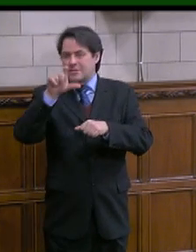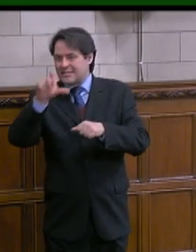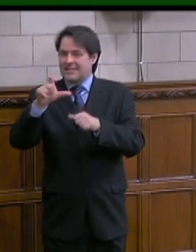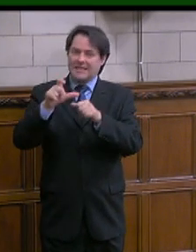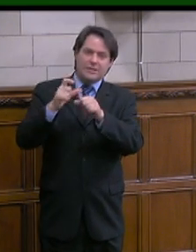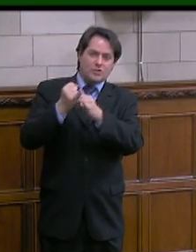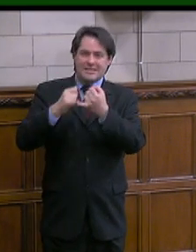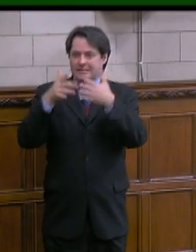at the end.